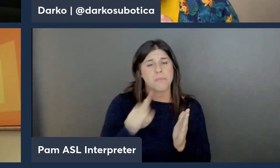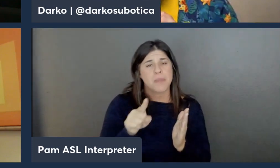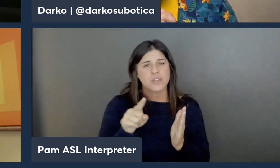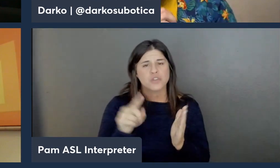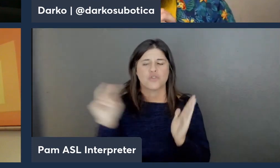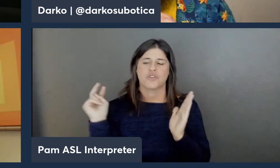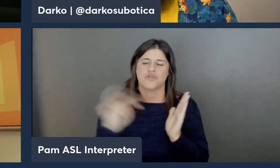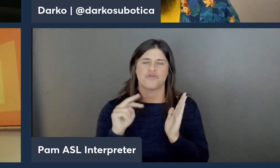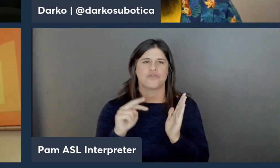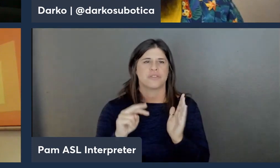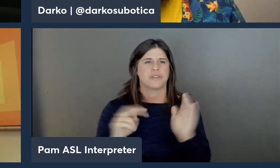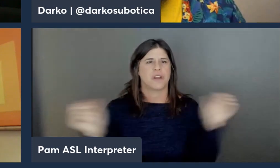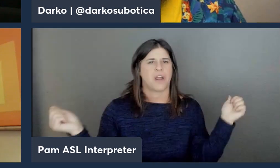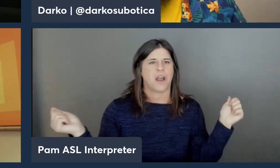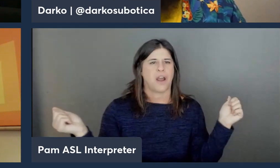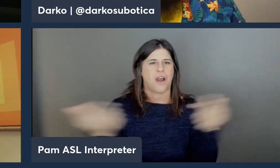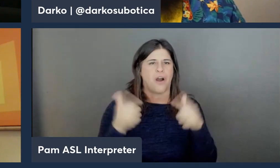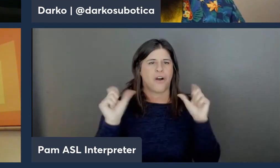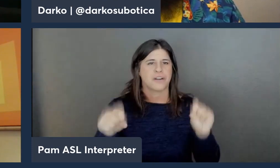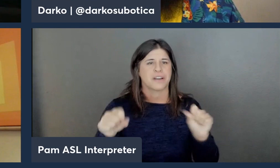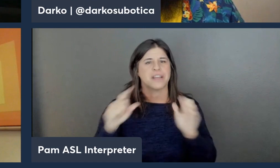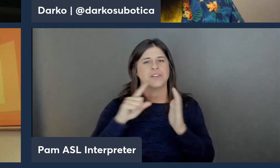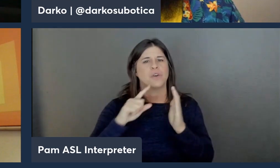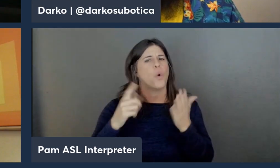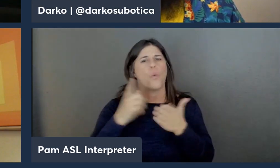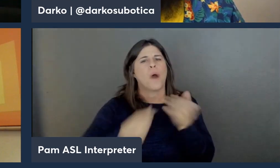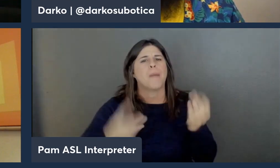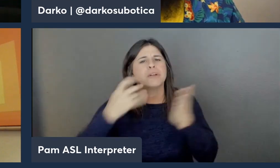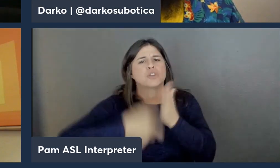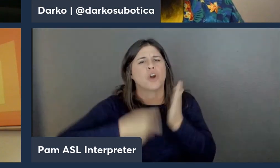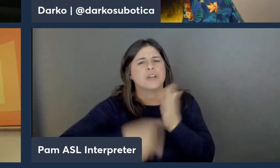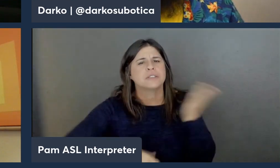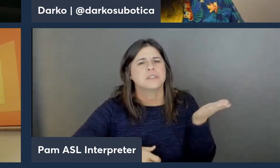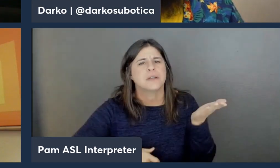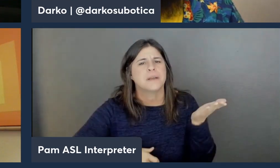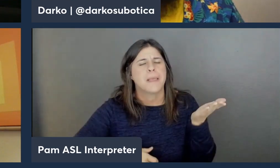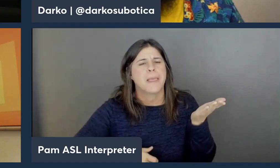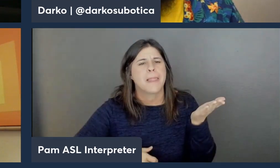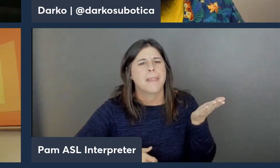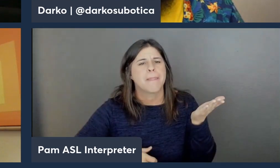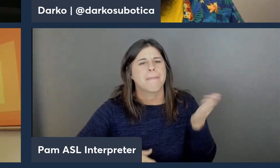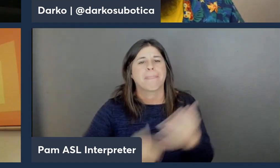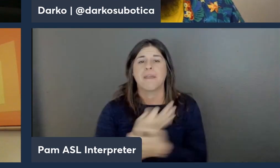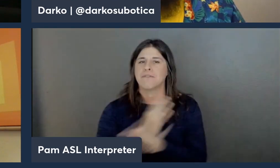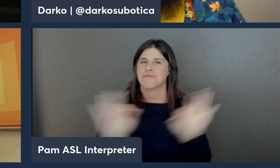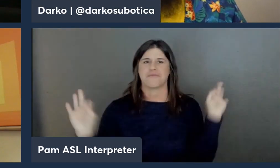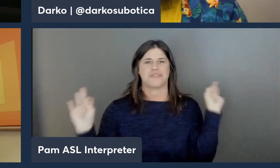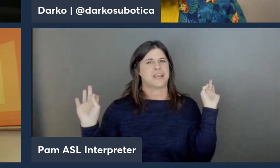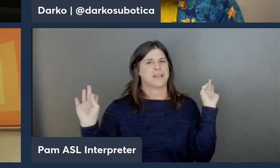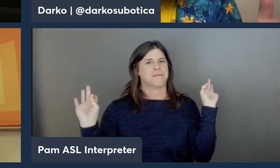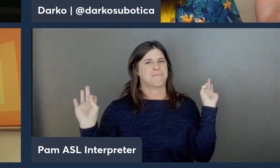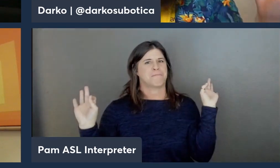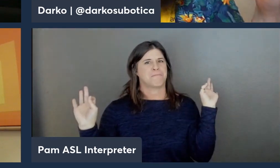Everybody can check it. What does it cost? What's the price? Mine is free. The service is free.